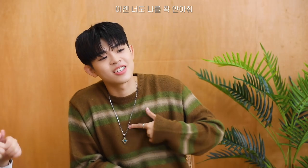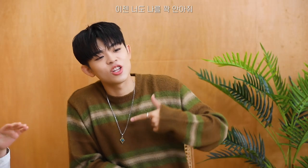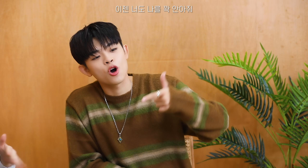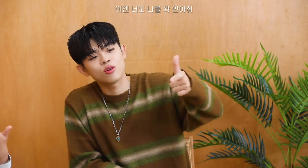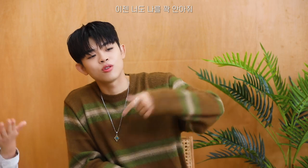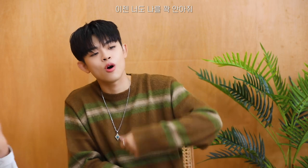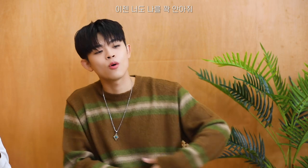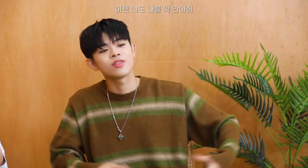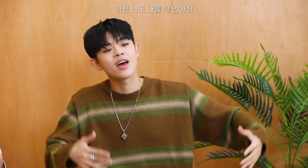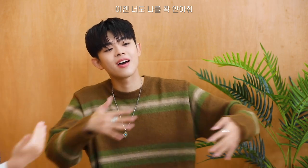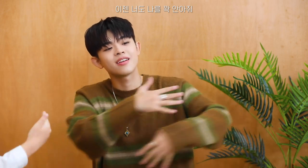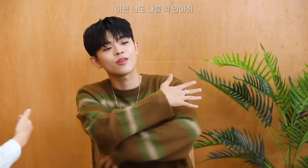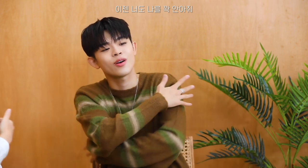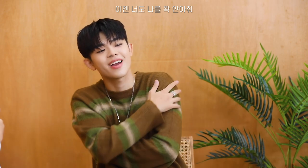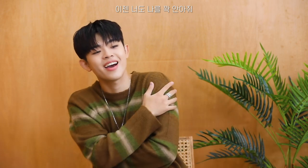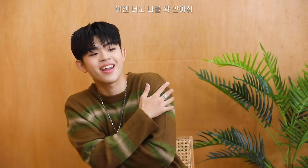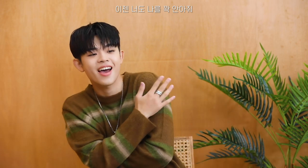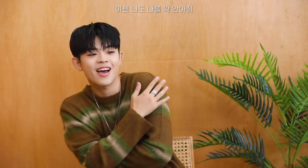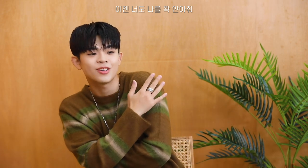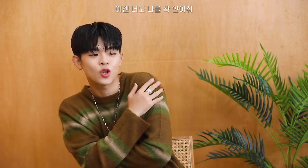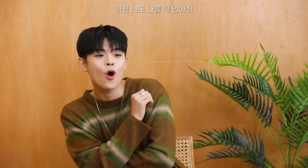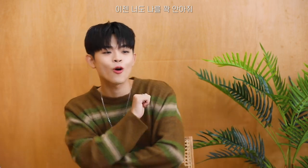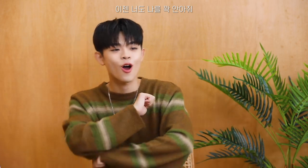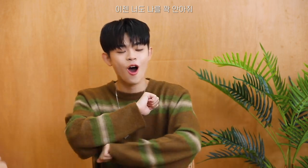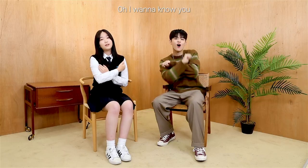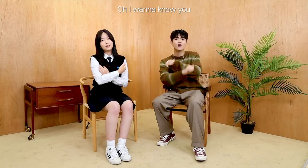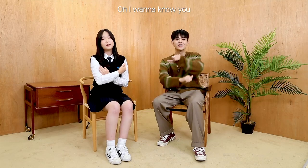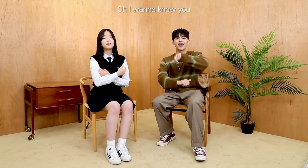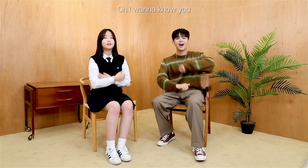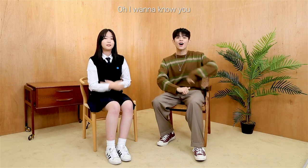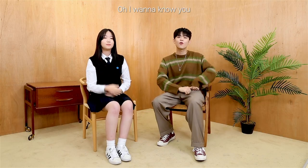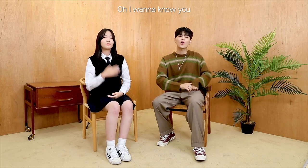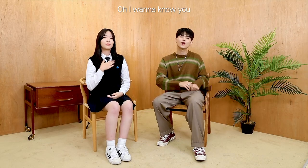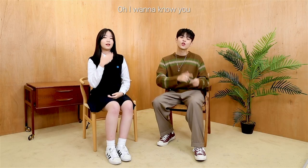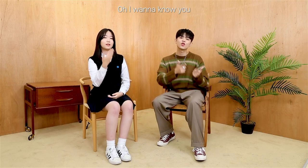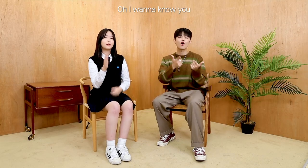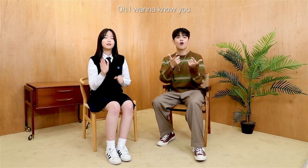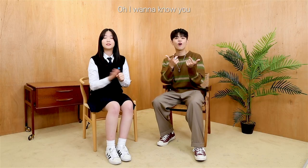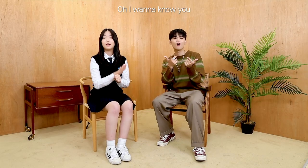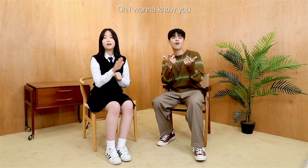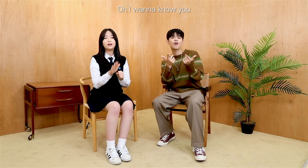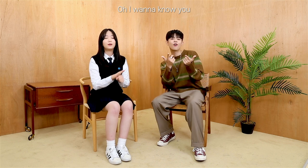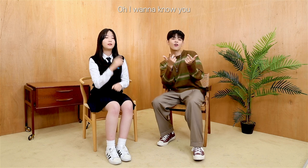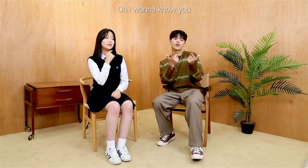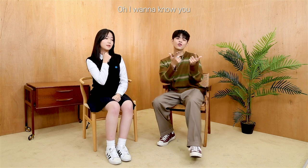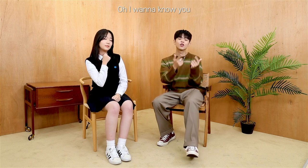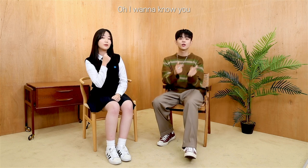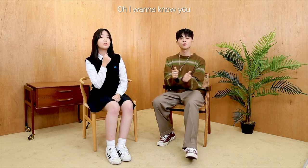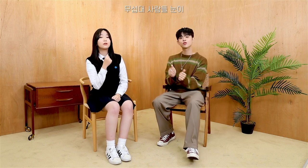Now you too hold me tight Oh I wanna know you